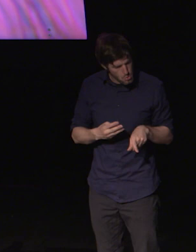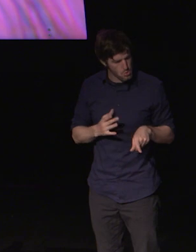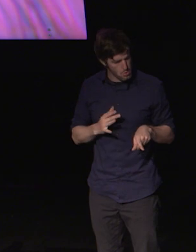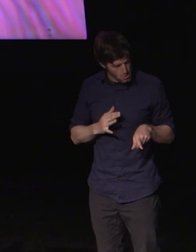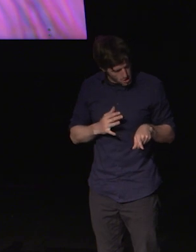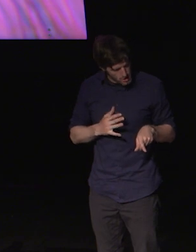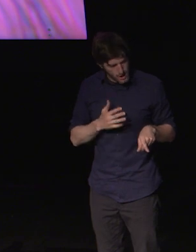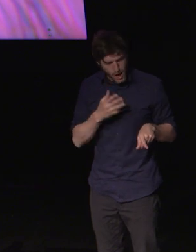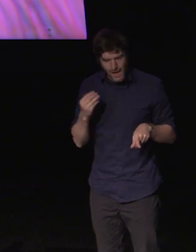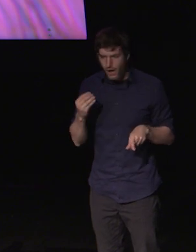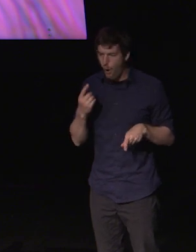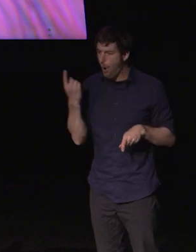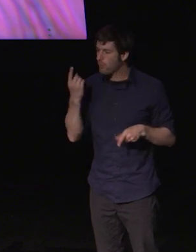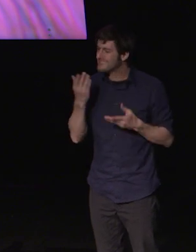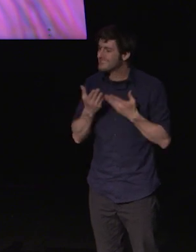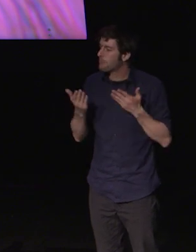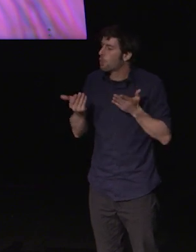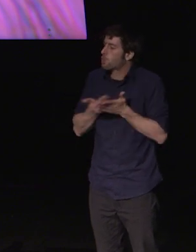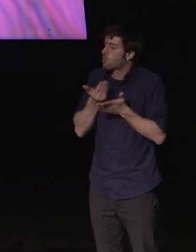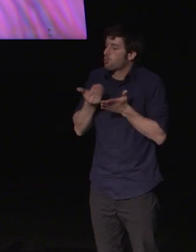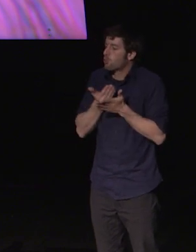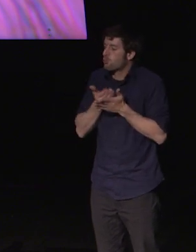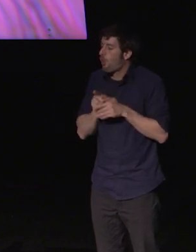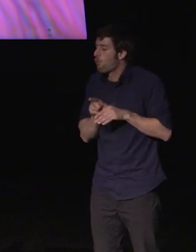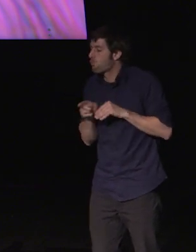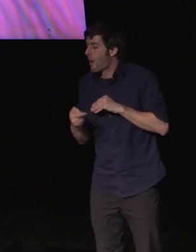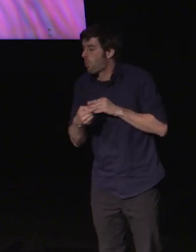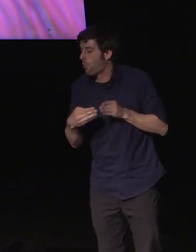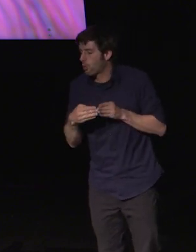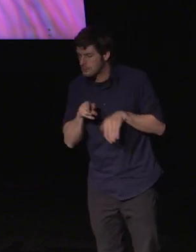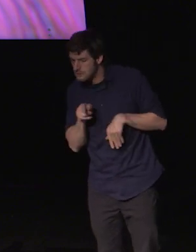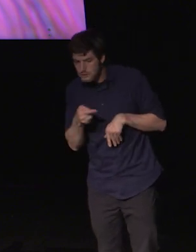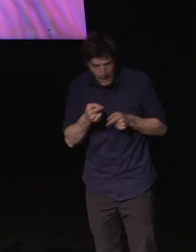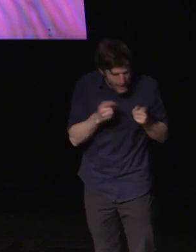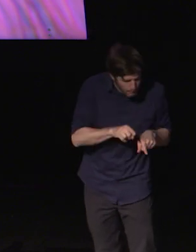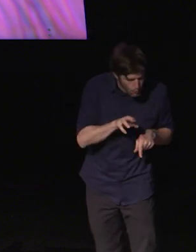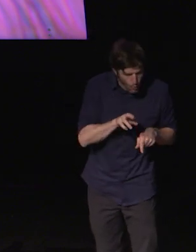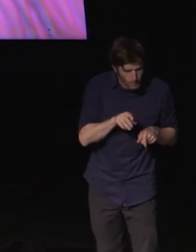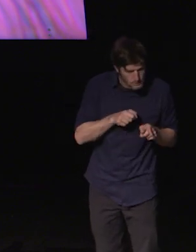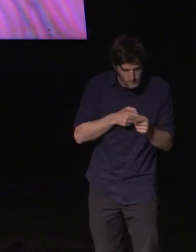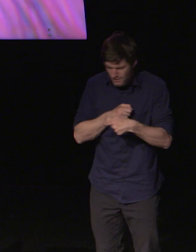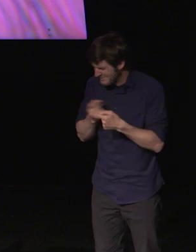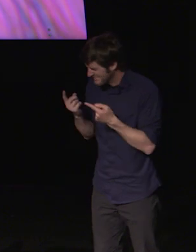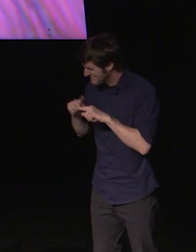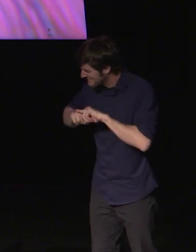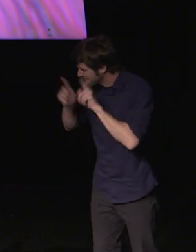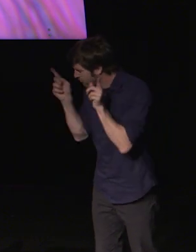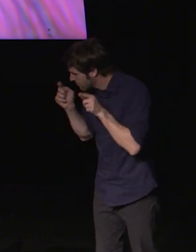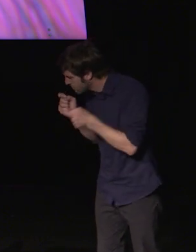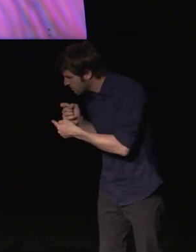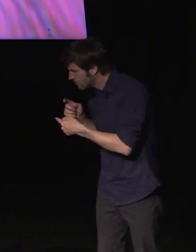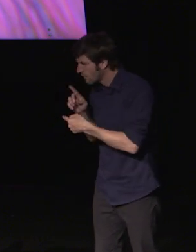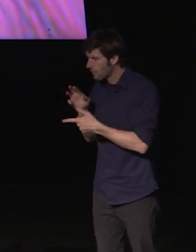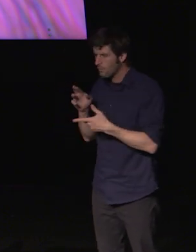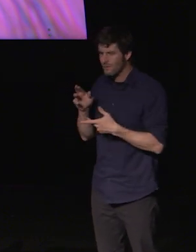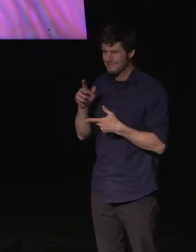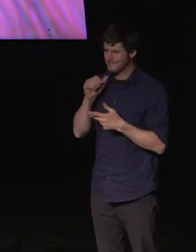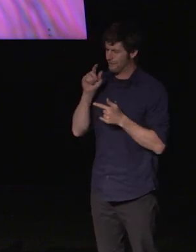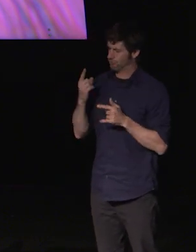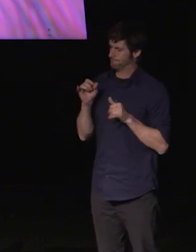There was always something new around every single corner, and always something different around every corner. It wasn't just the general same thing that you always see,